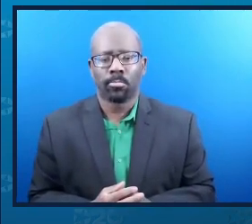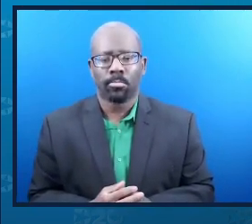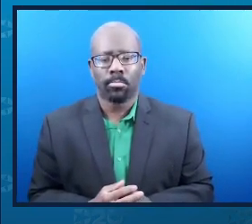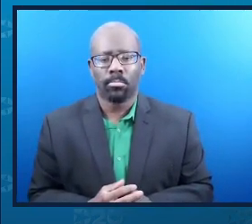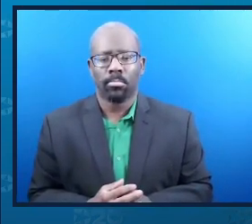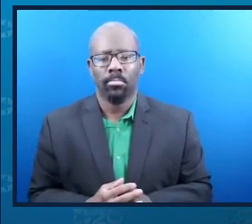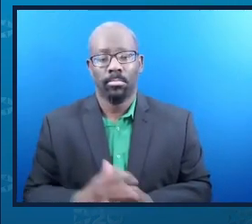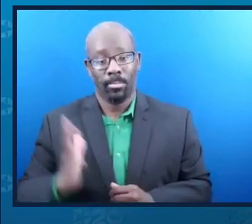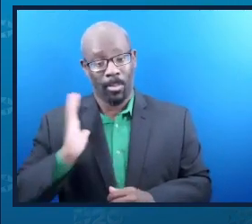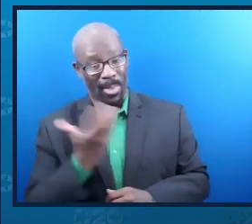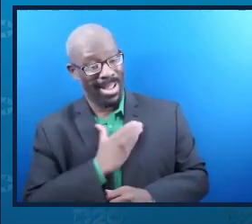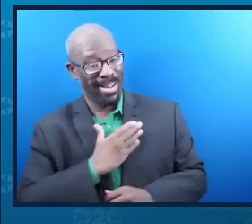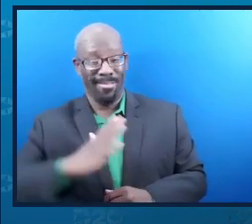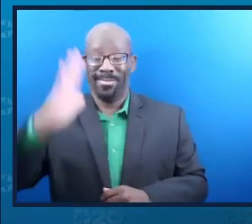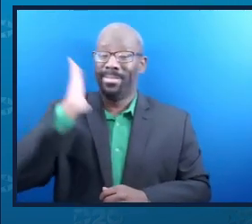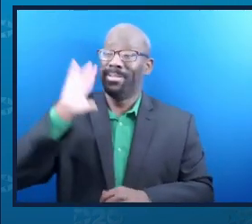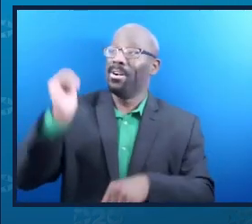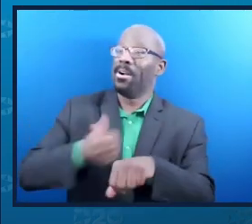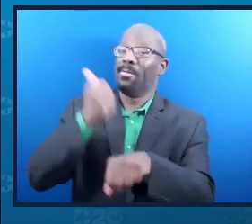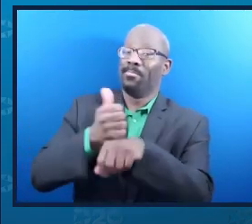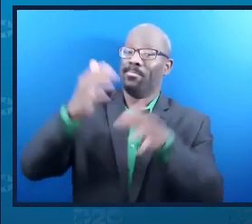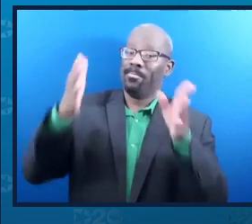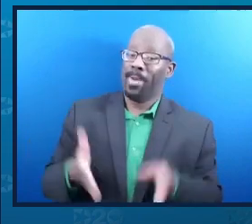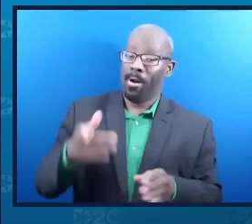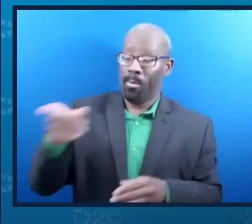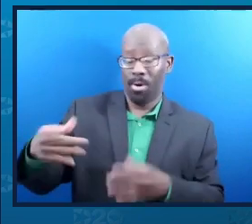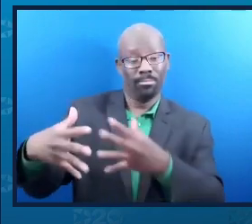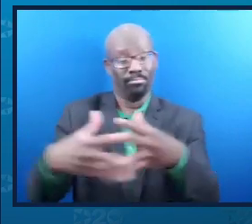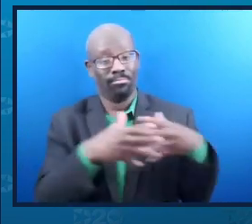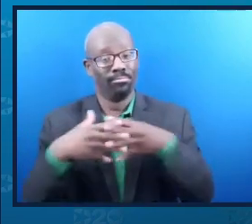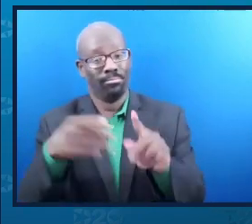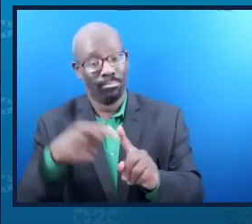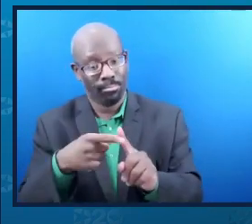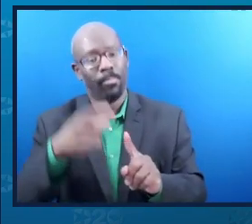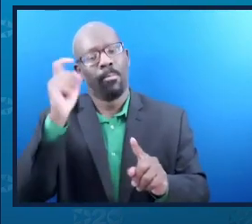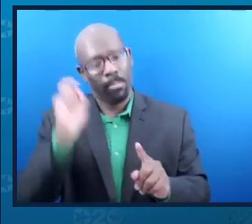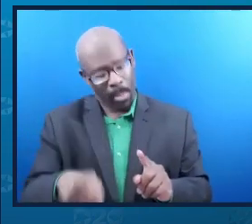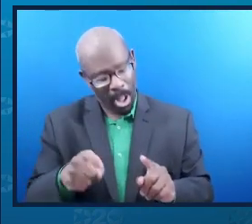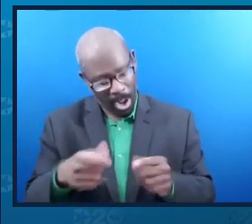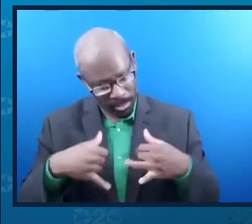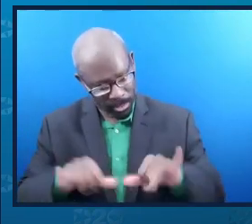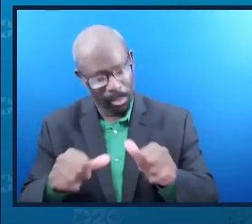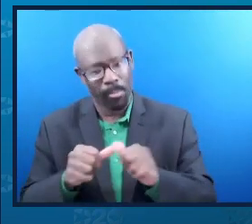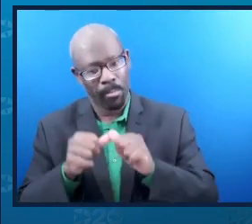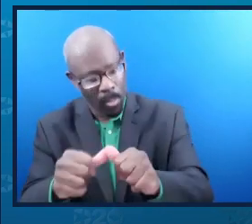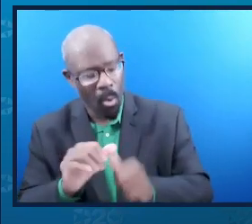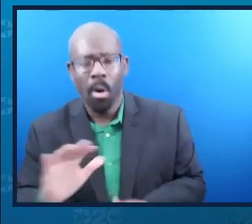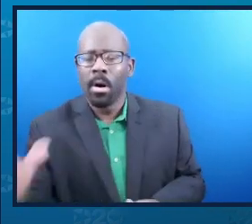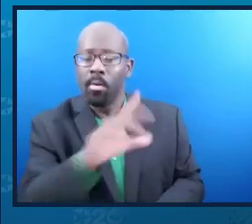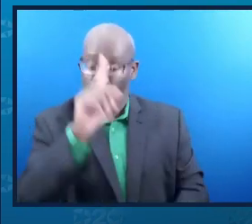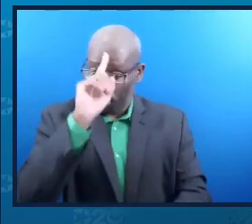FIGHT FOR A FUTURE EQUAL TO THE IDEALS OF OUR FOUNDERS, OUR HOPES FOR OUR CHILDREN, THE SACRIFICES OF OUR VETERANS, OUR